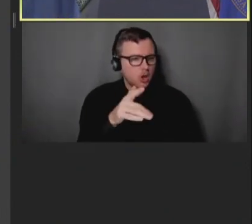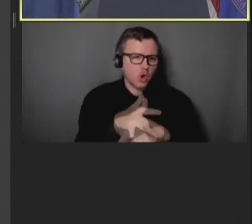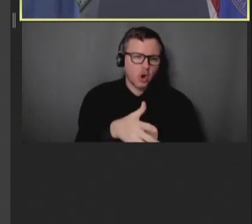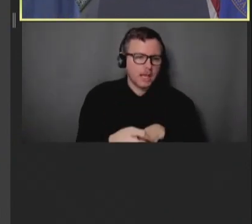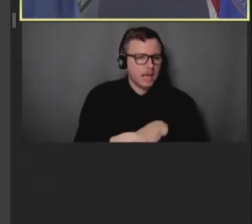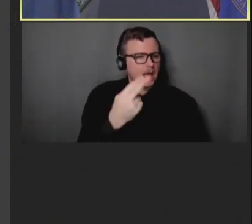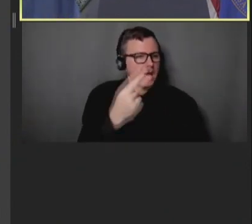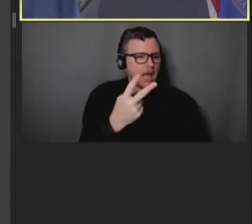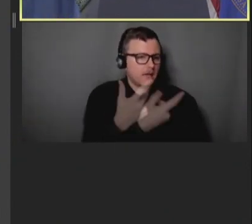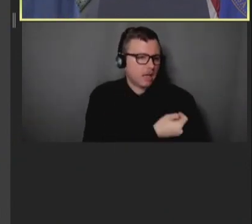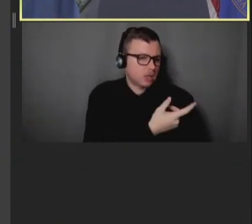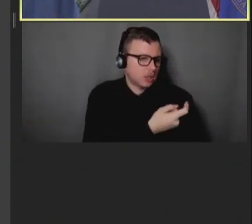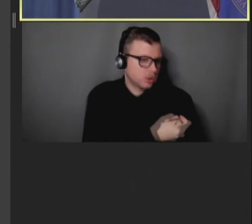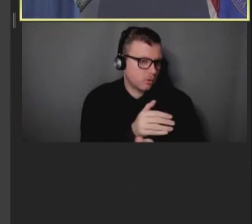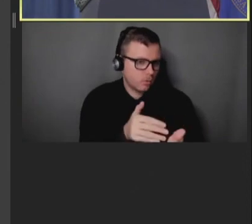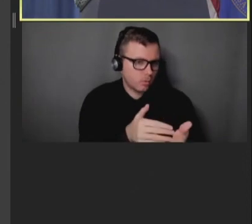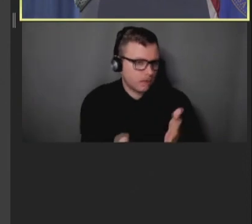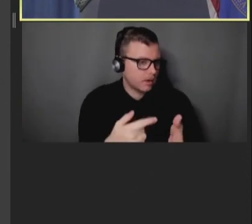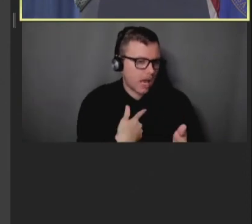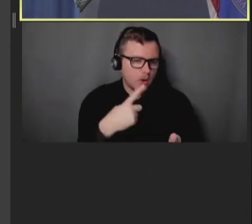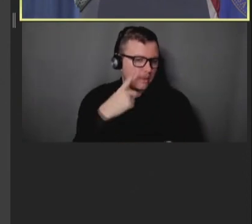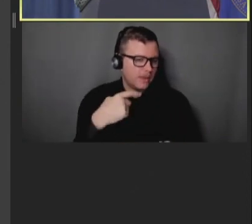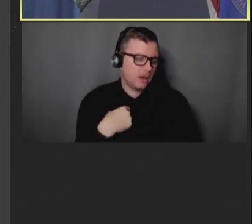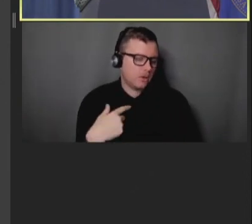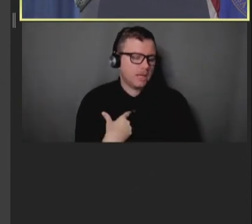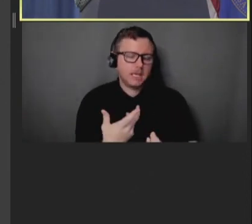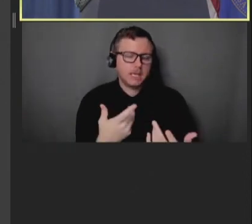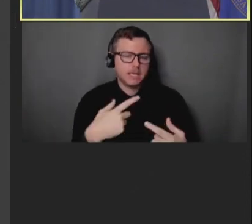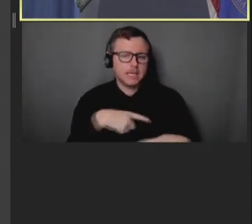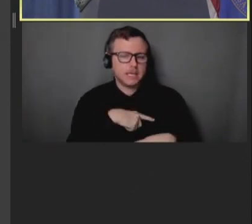can -- I don't think we can take credit for it. We were a pilot state, so of course we had some